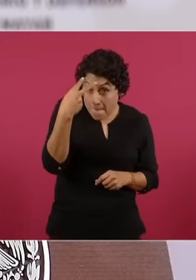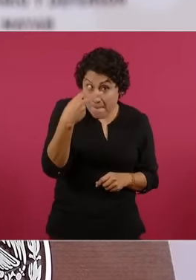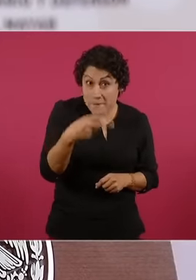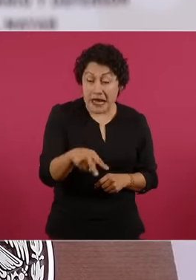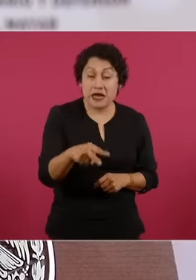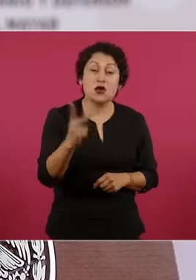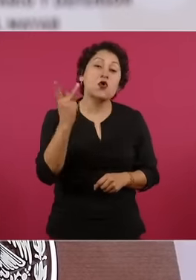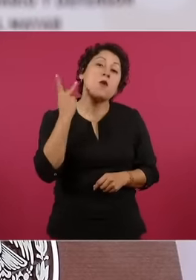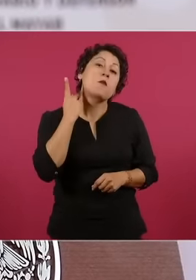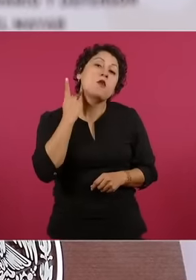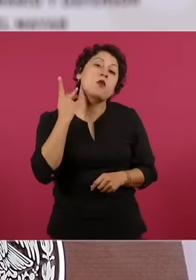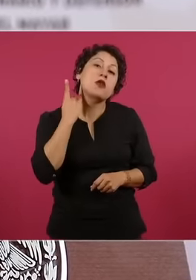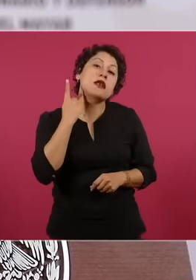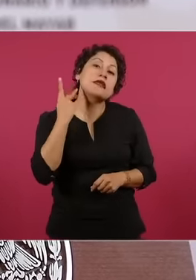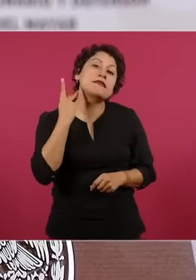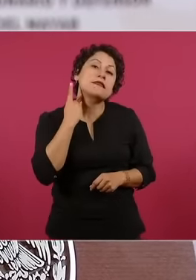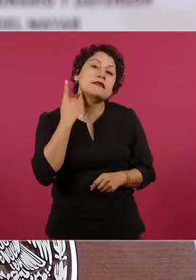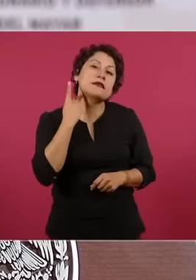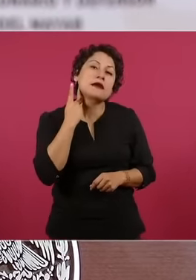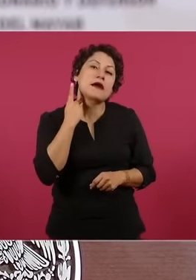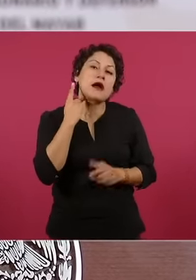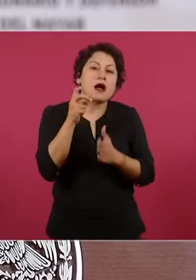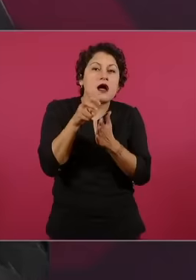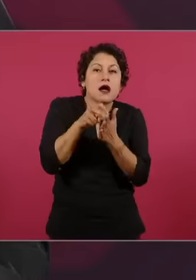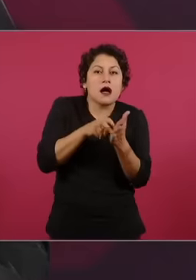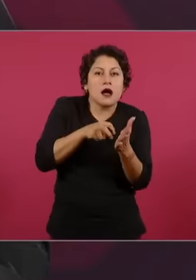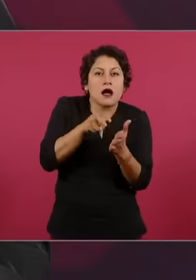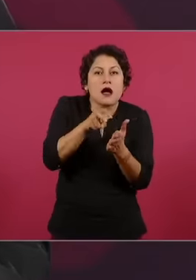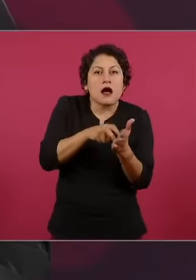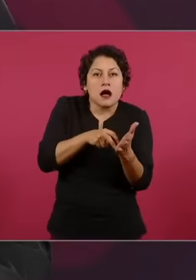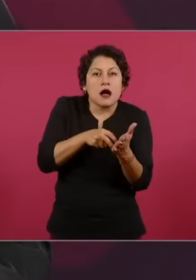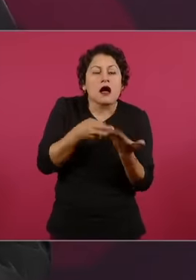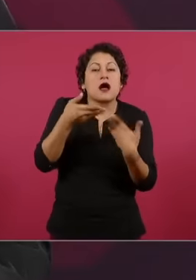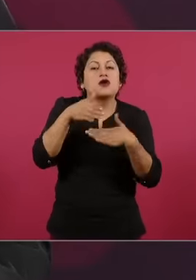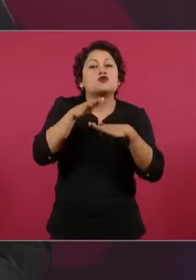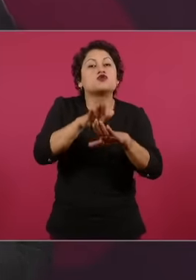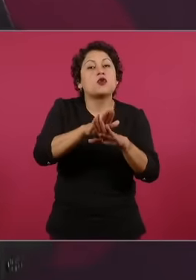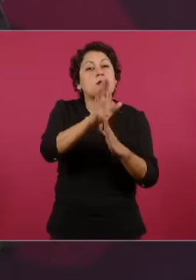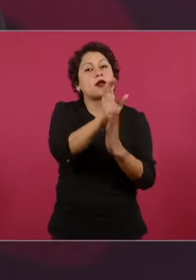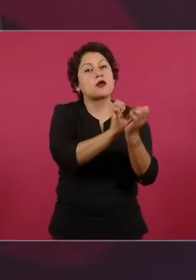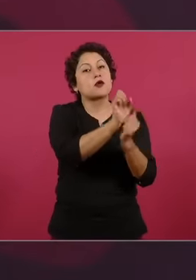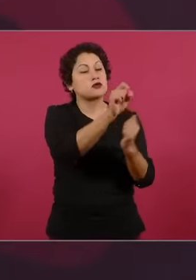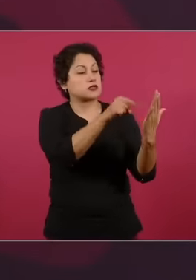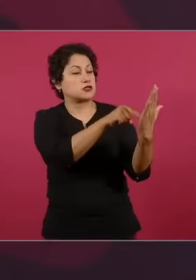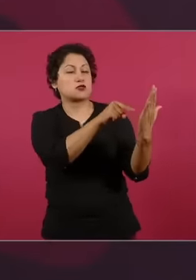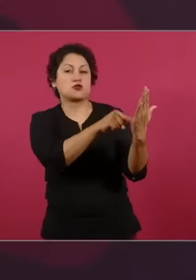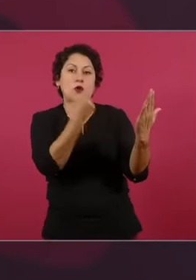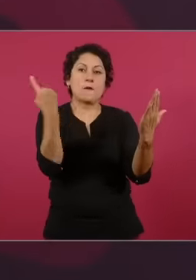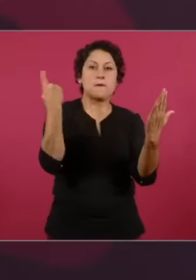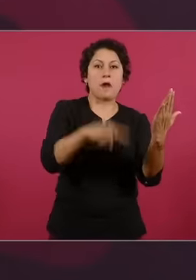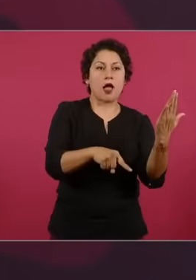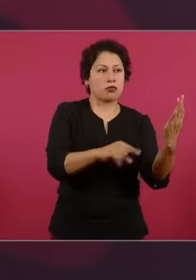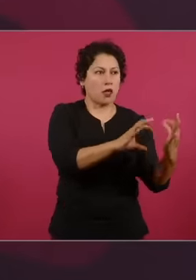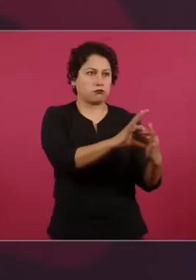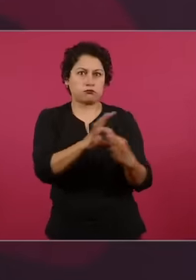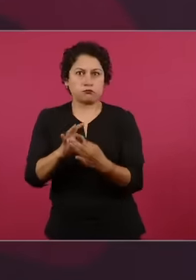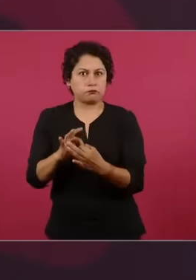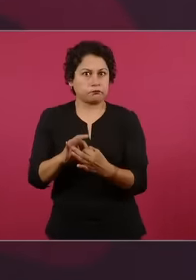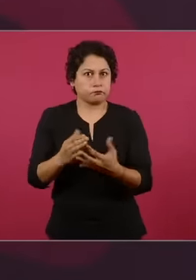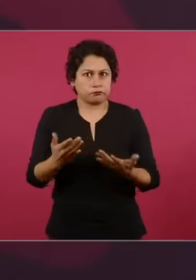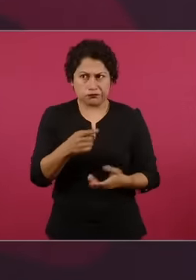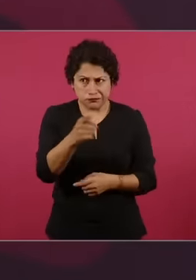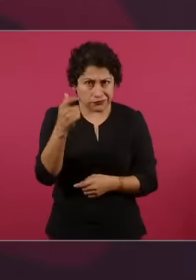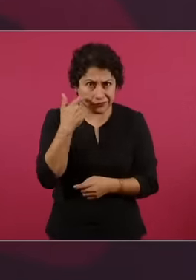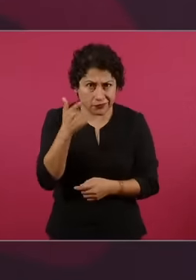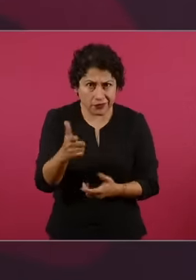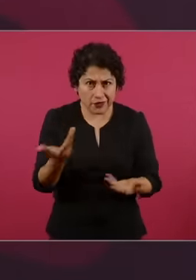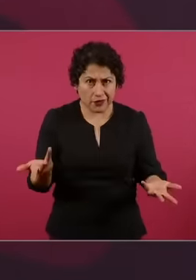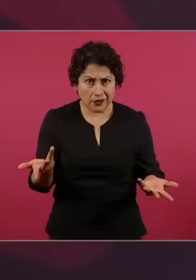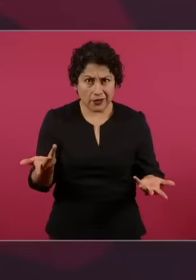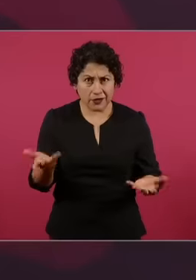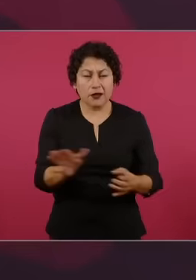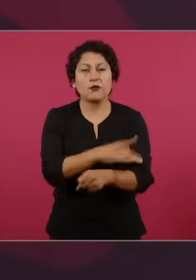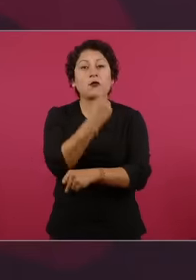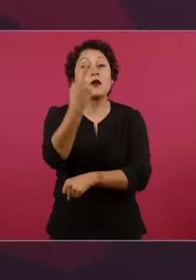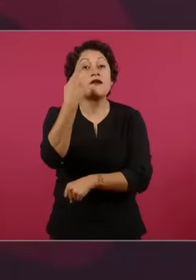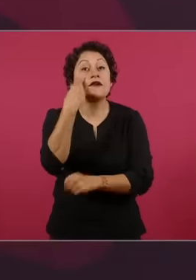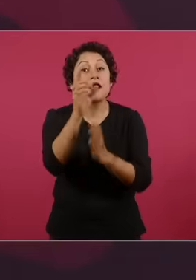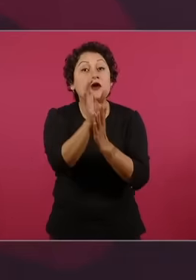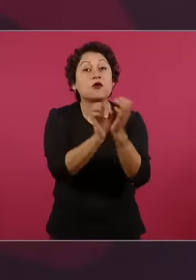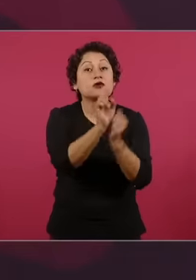Constitution establishes our Constitution establishes that we are a free independent